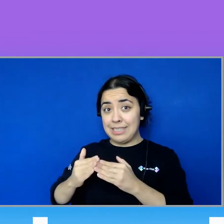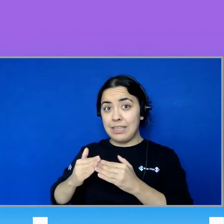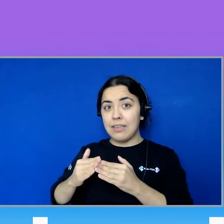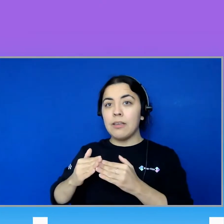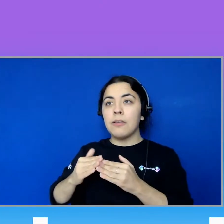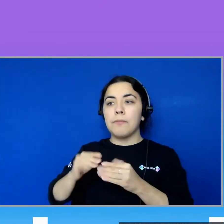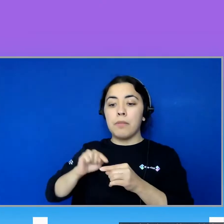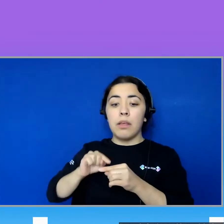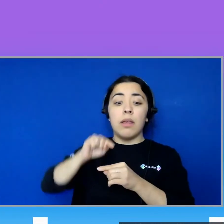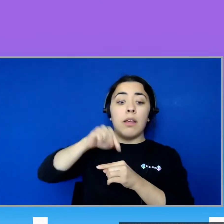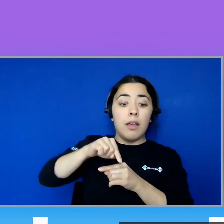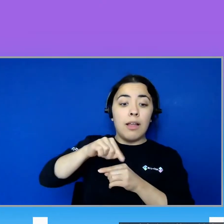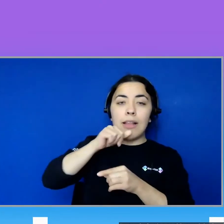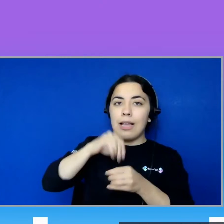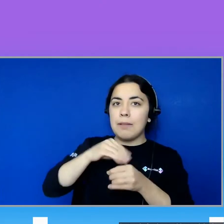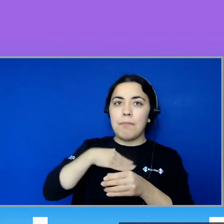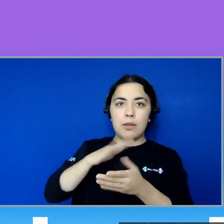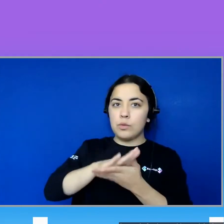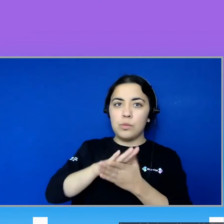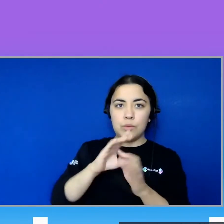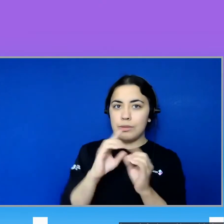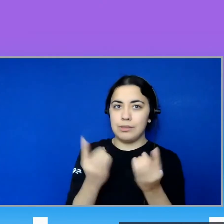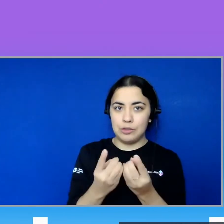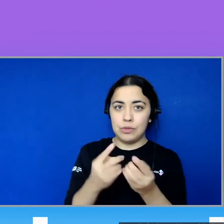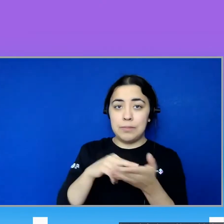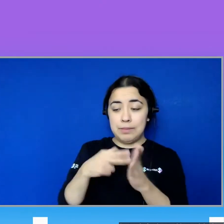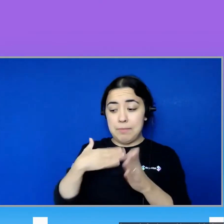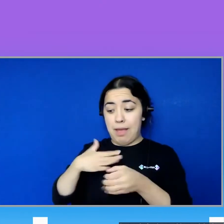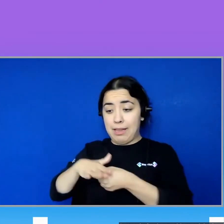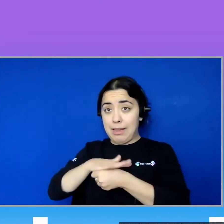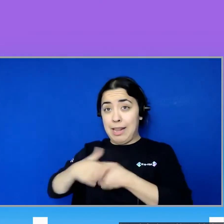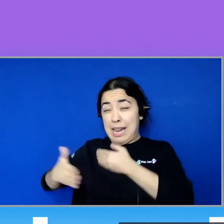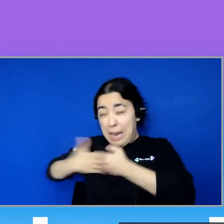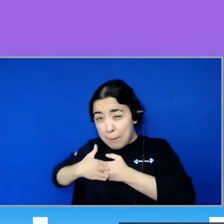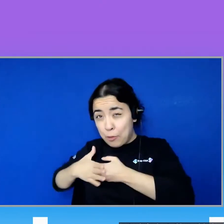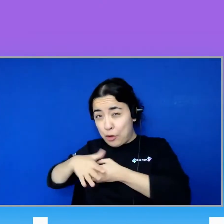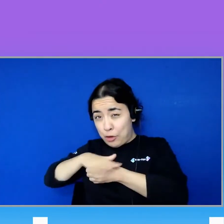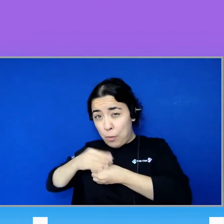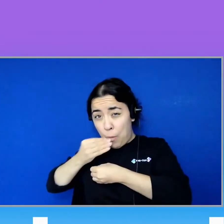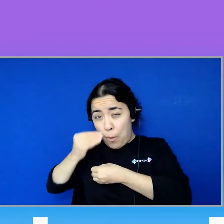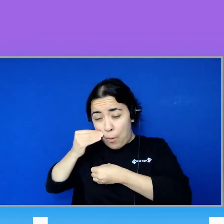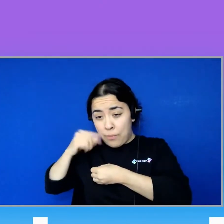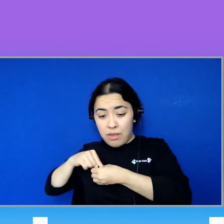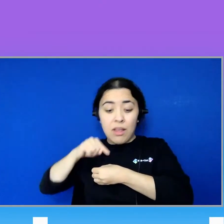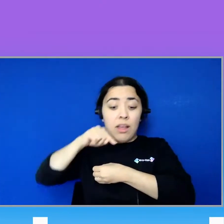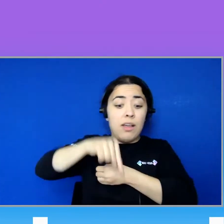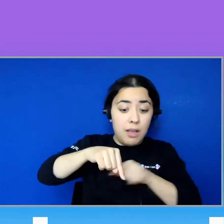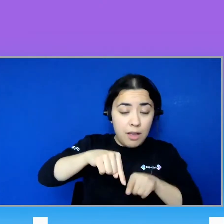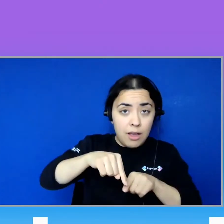school district, which meant I didn't go to school with kids in my neighborhood in 1978. All of